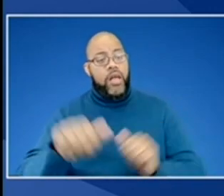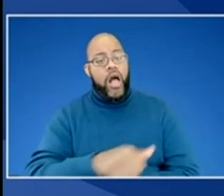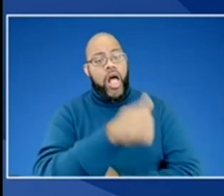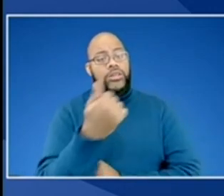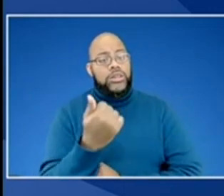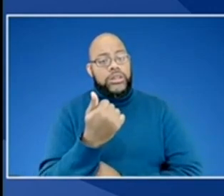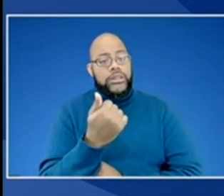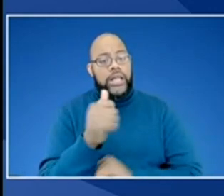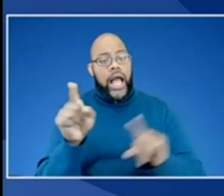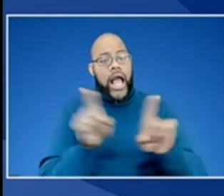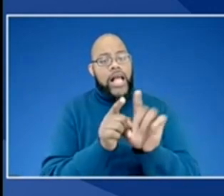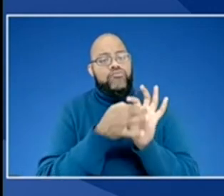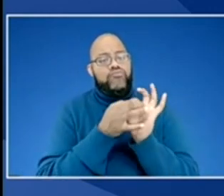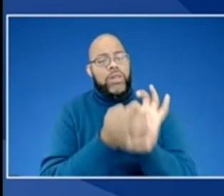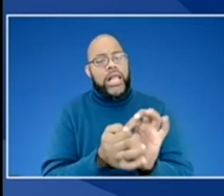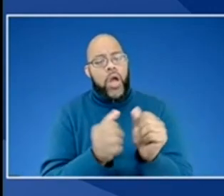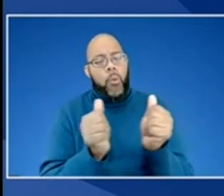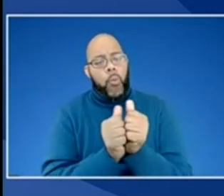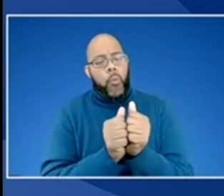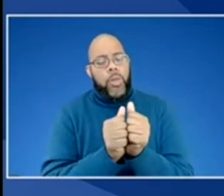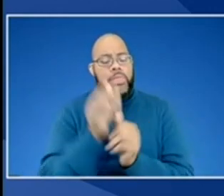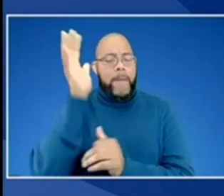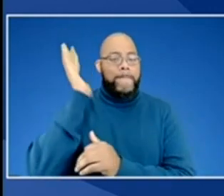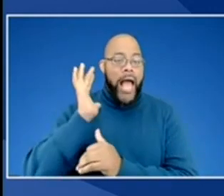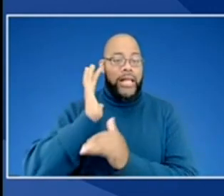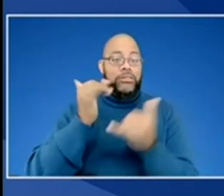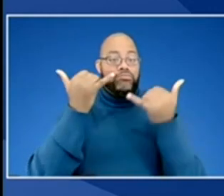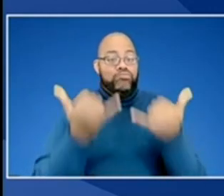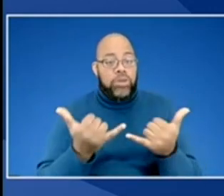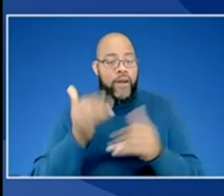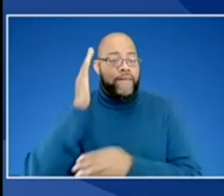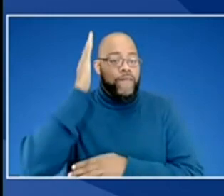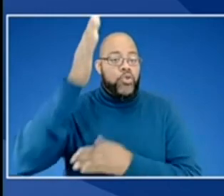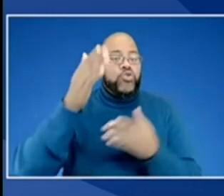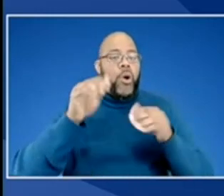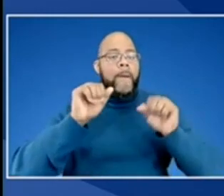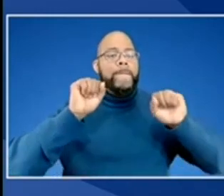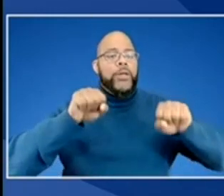relates to past, present, and future potential borrower situations.